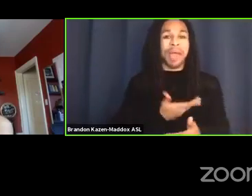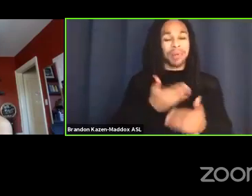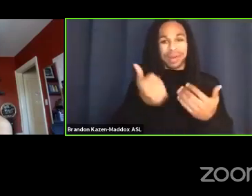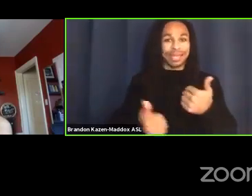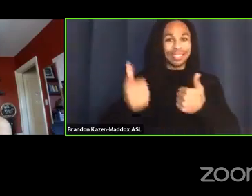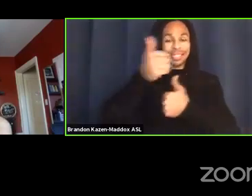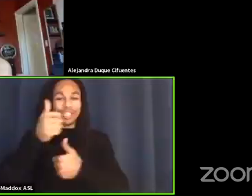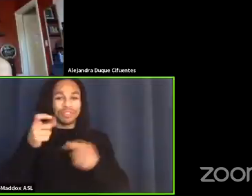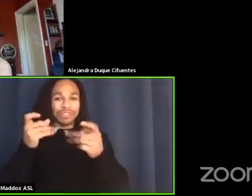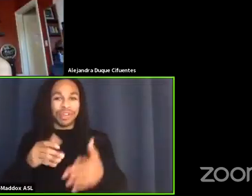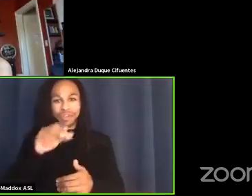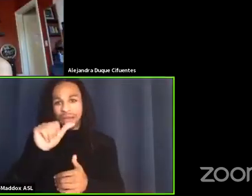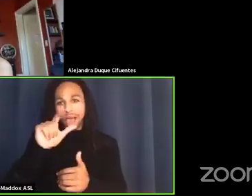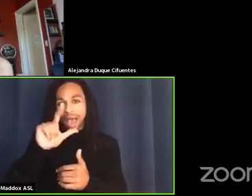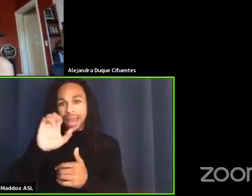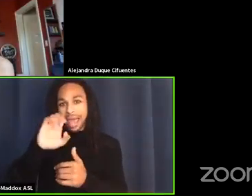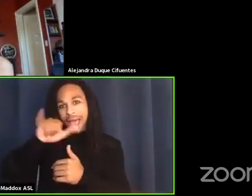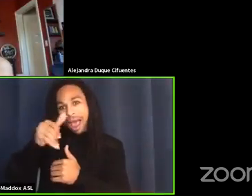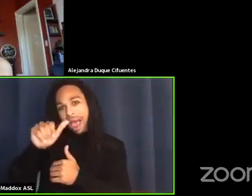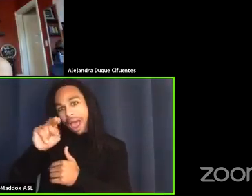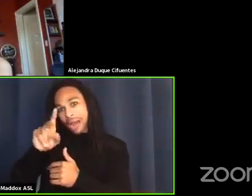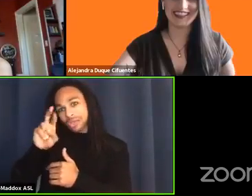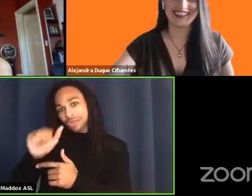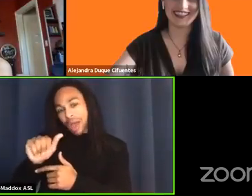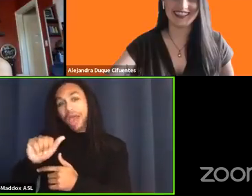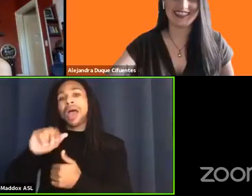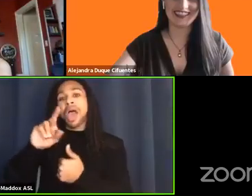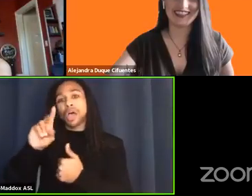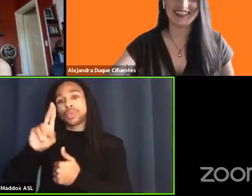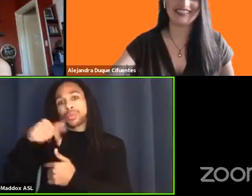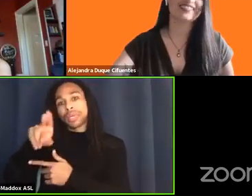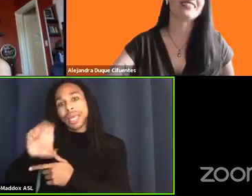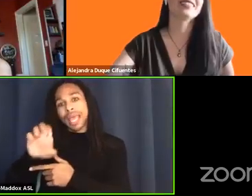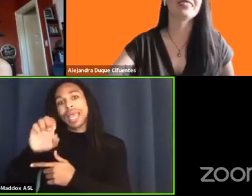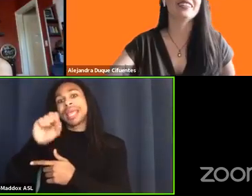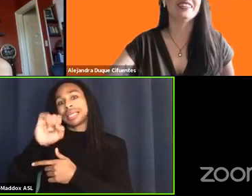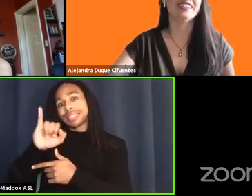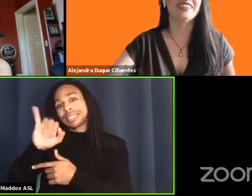We have written a letter and working with the mayor's office to insist on dance having